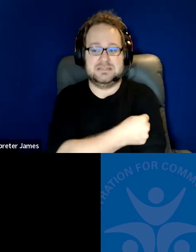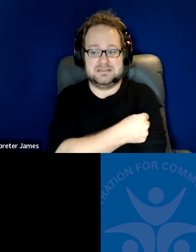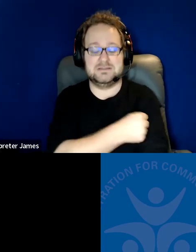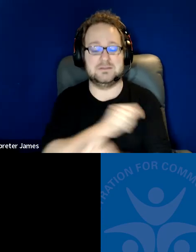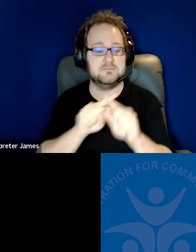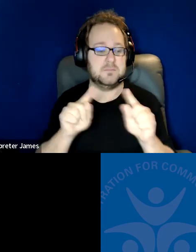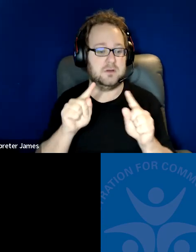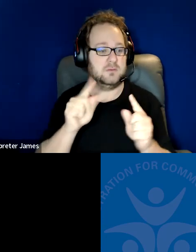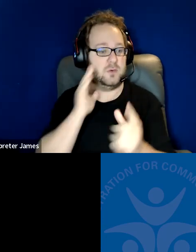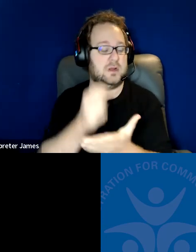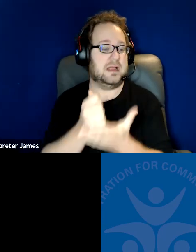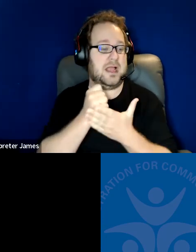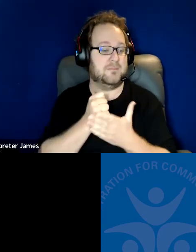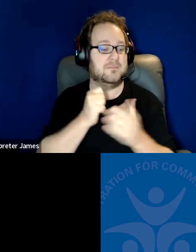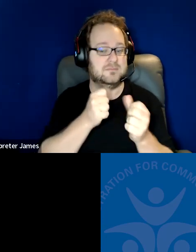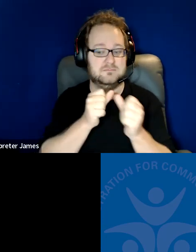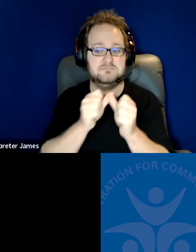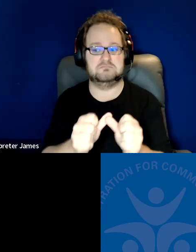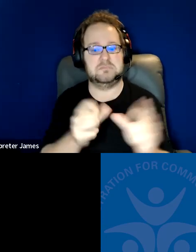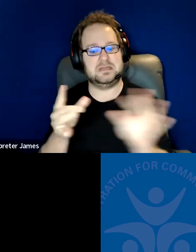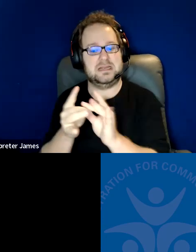a range of other community resources.